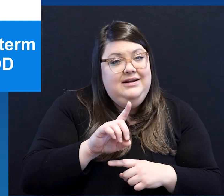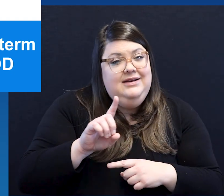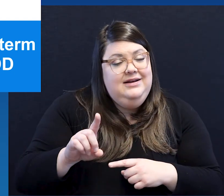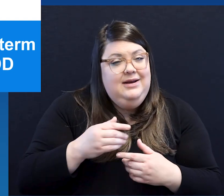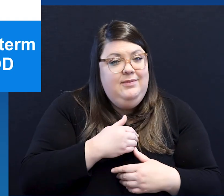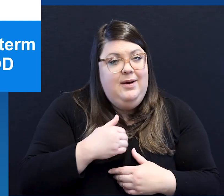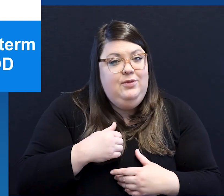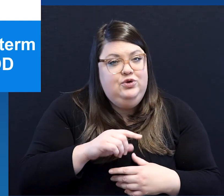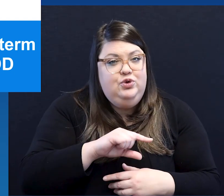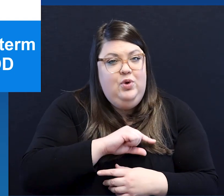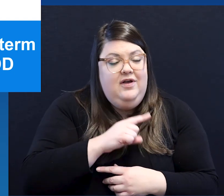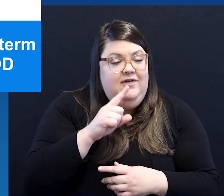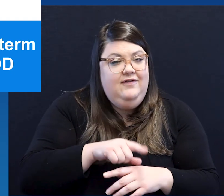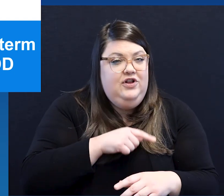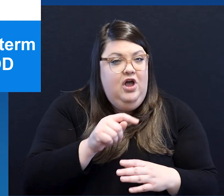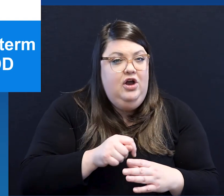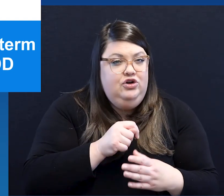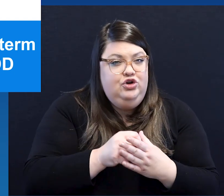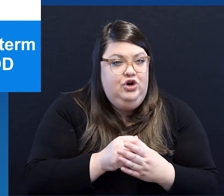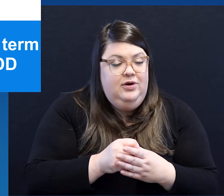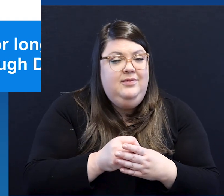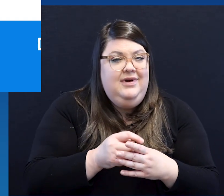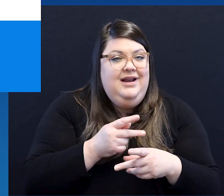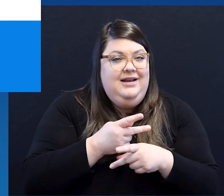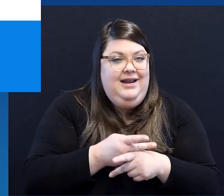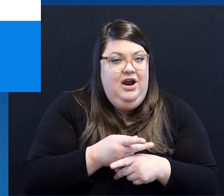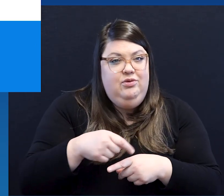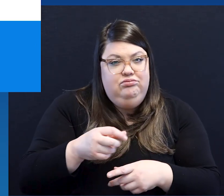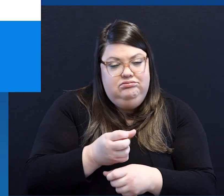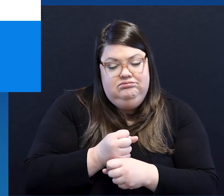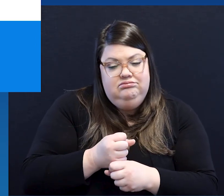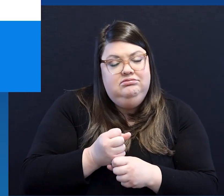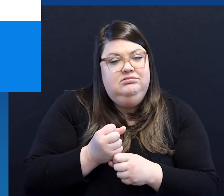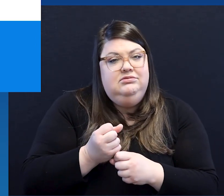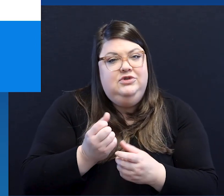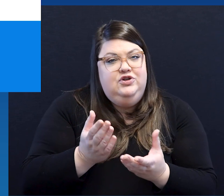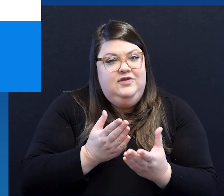long term care members receive services through AHCCCS health plans.